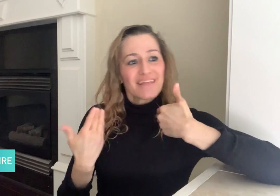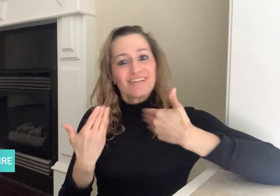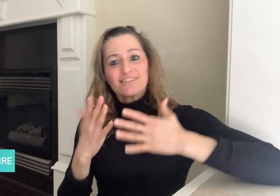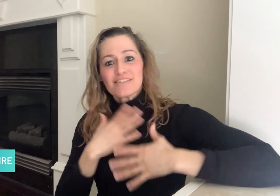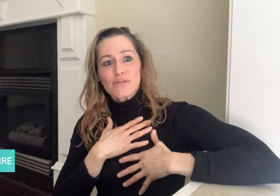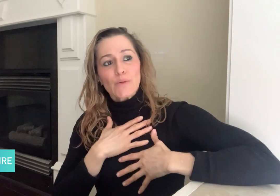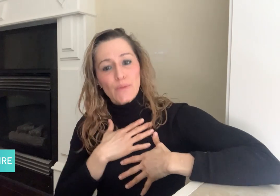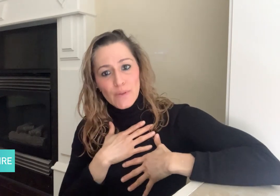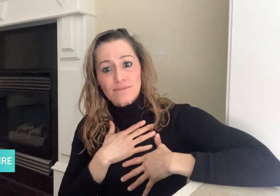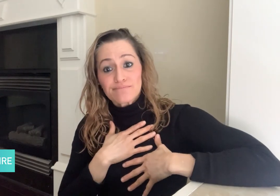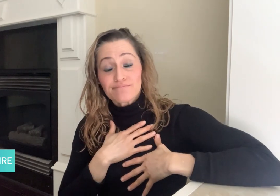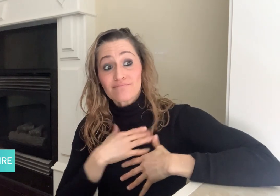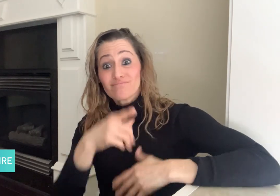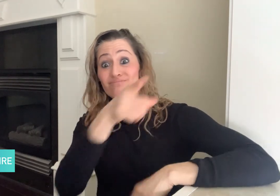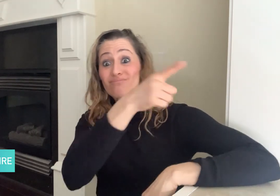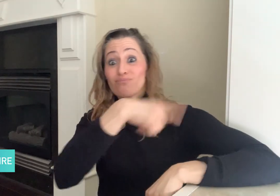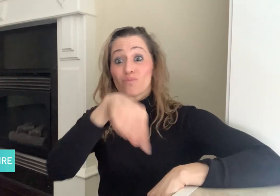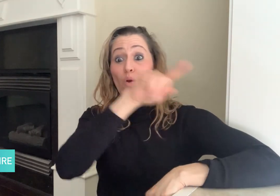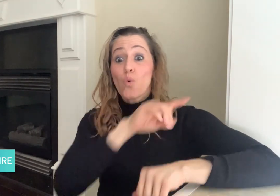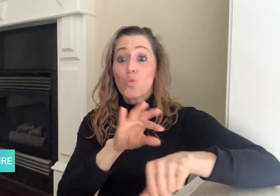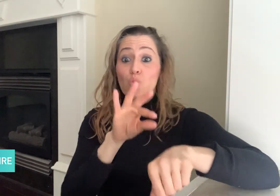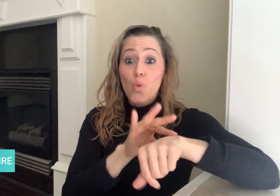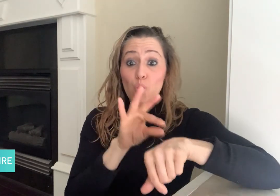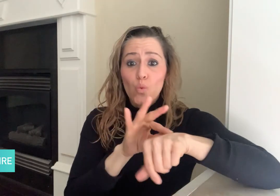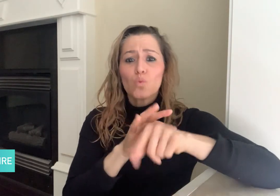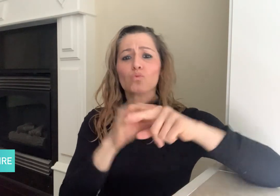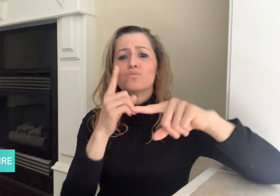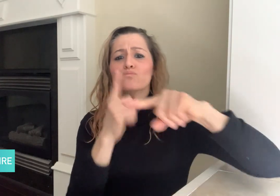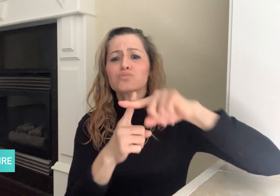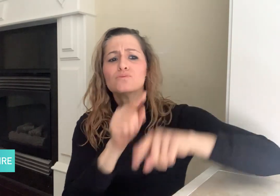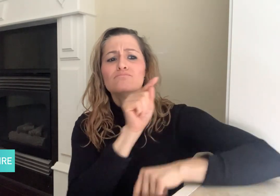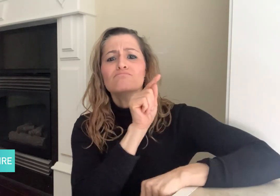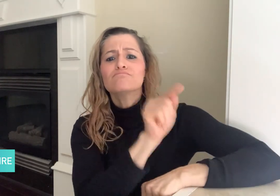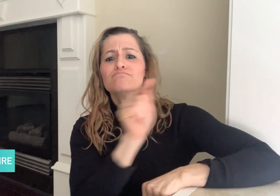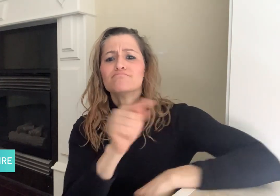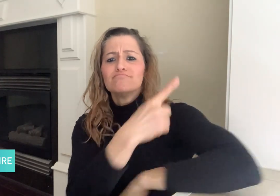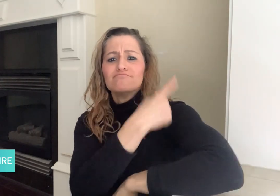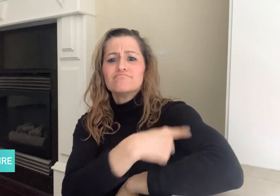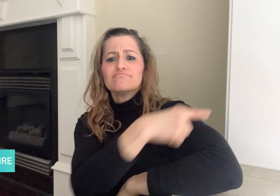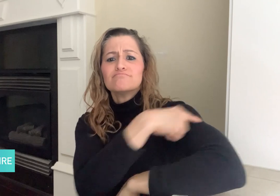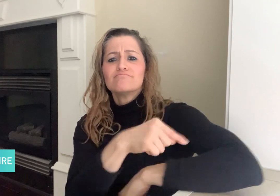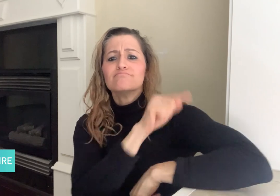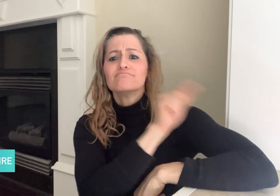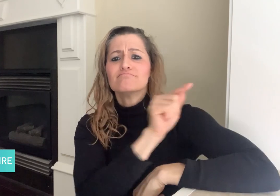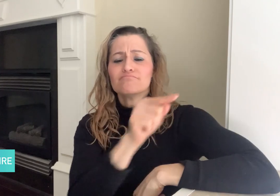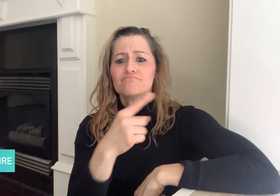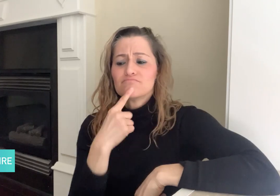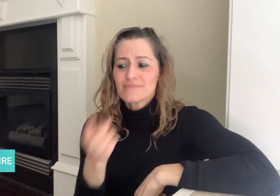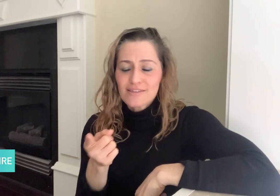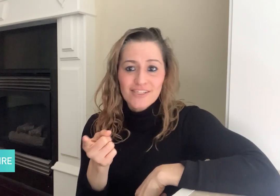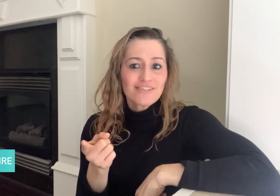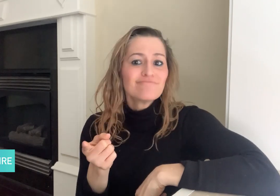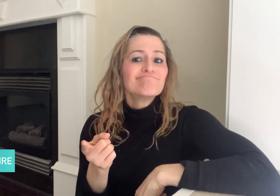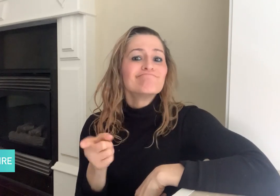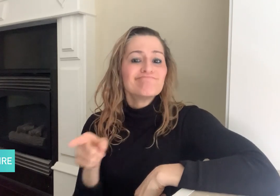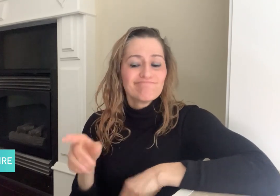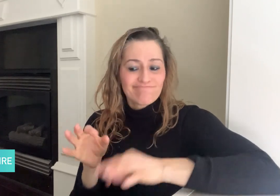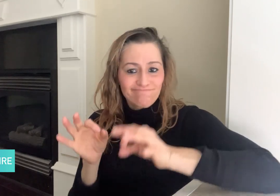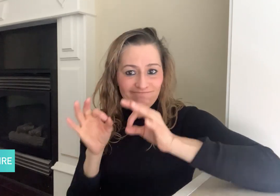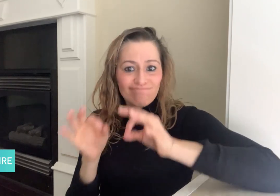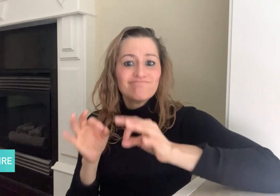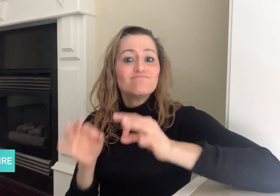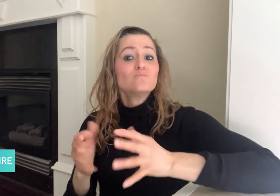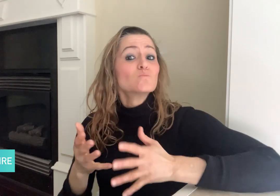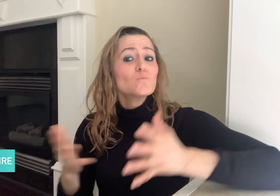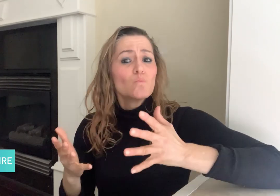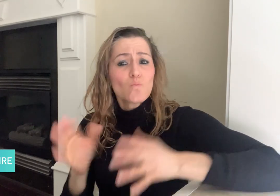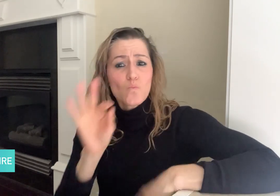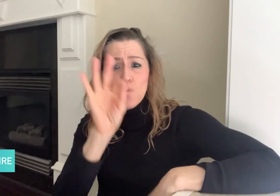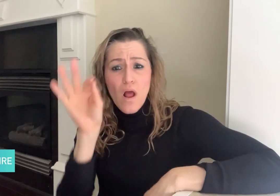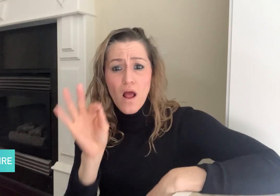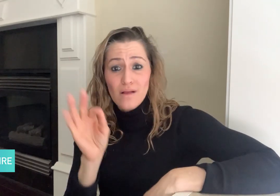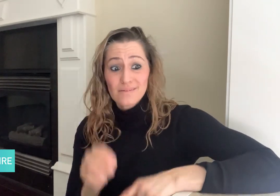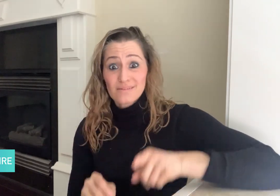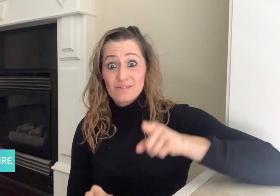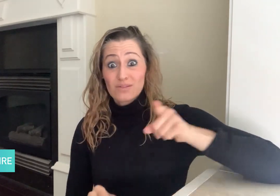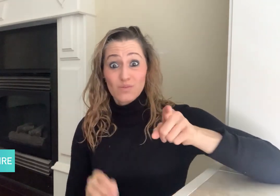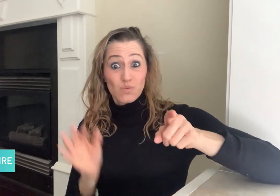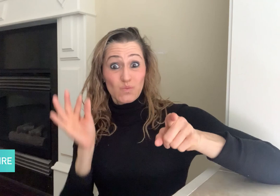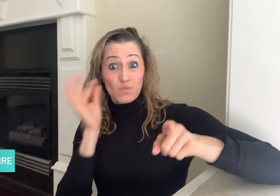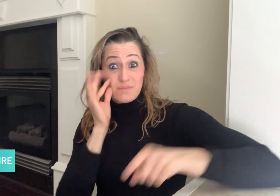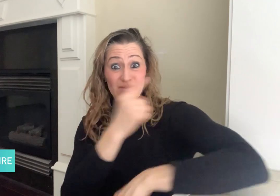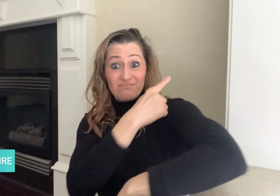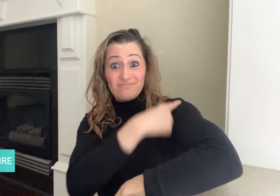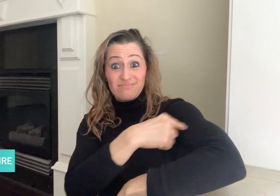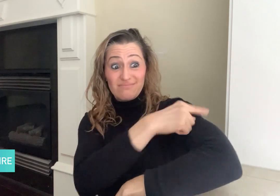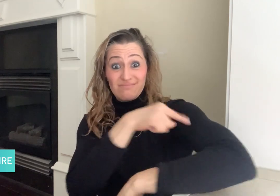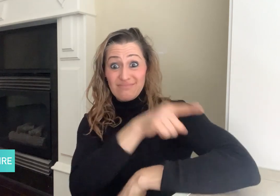was seen laughing and smiling. The doctor and other nurses said